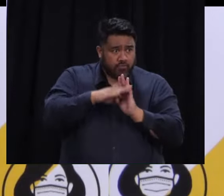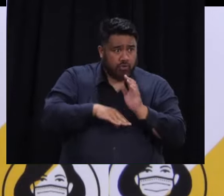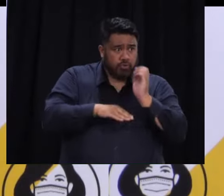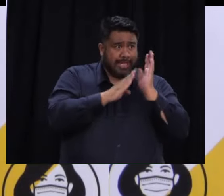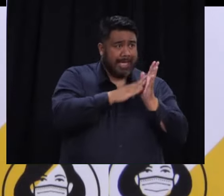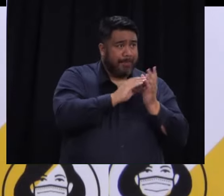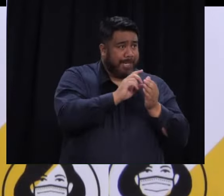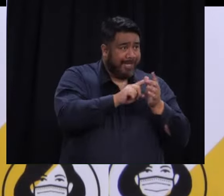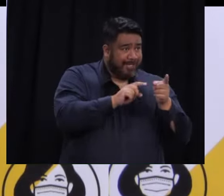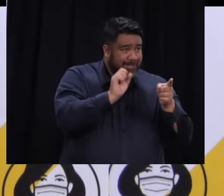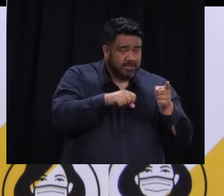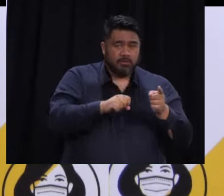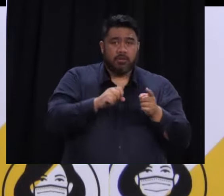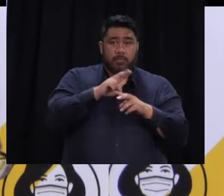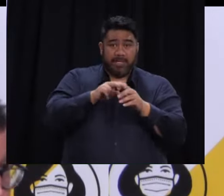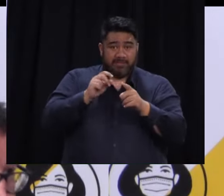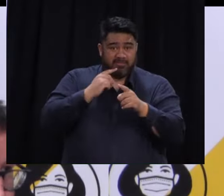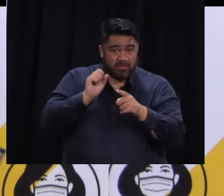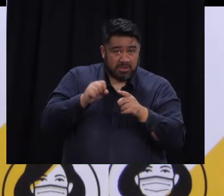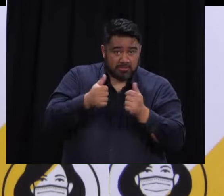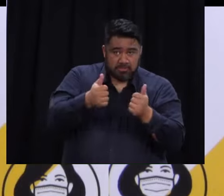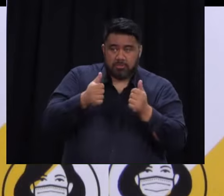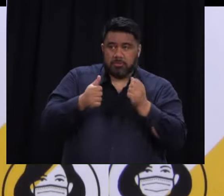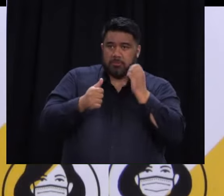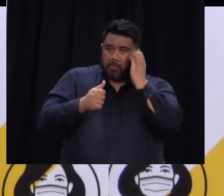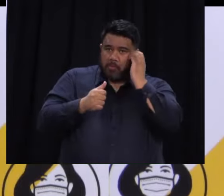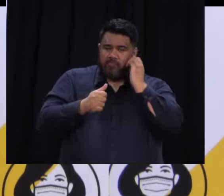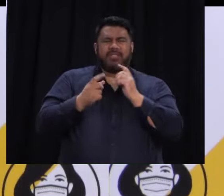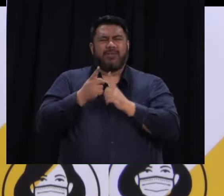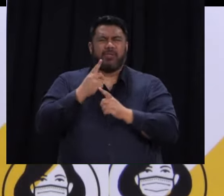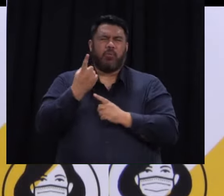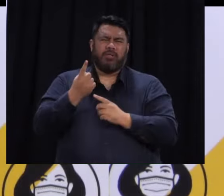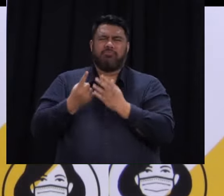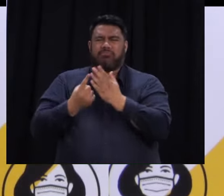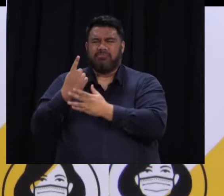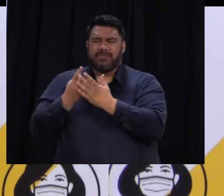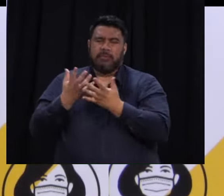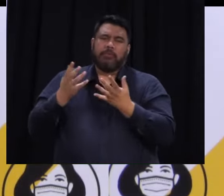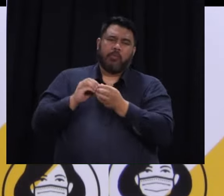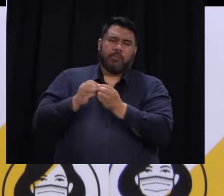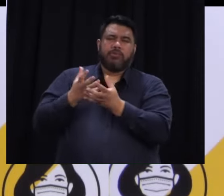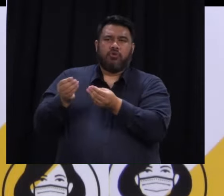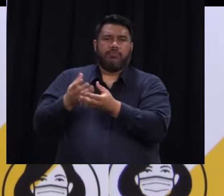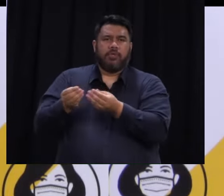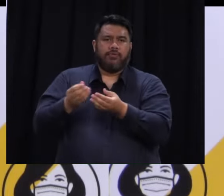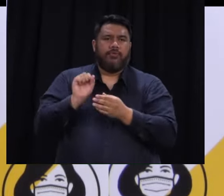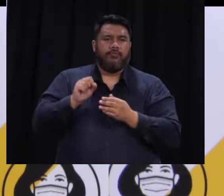about compliance issues and we received this morning assurance from the police and others that